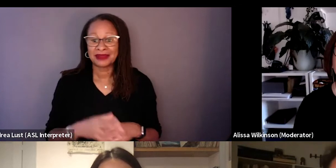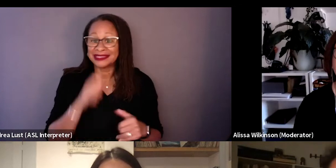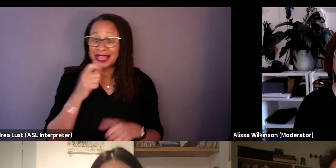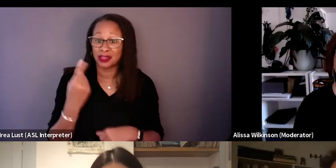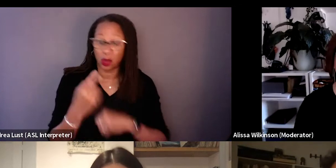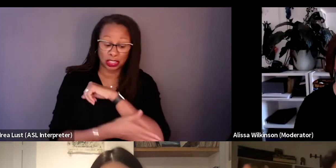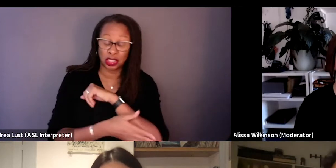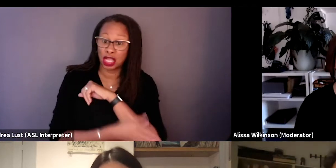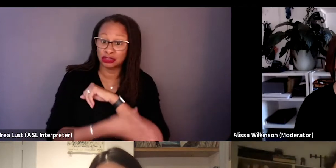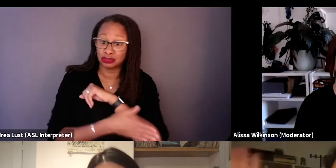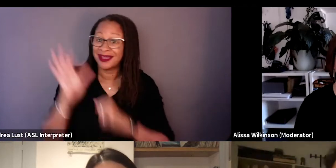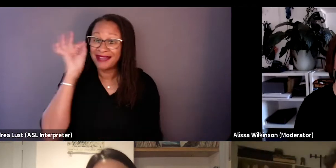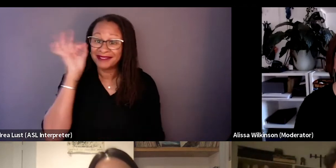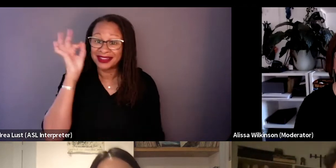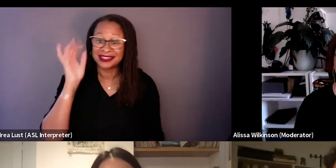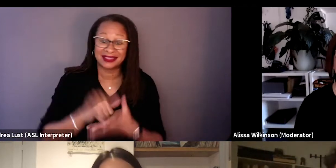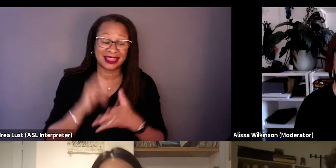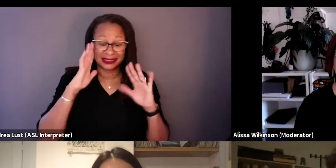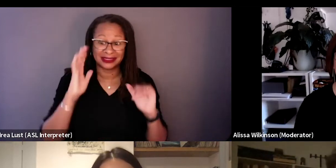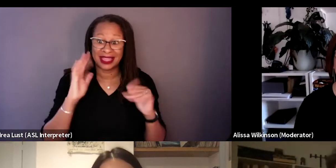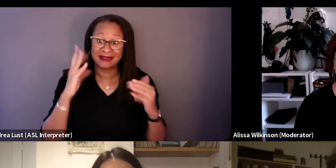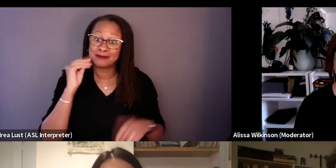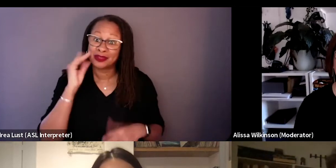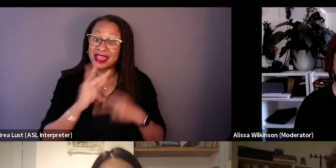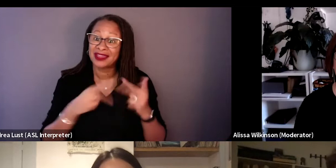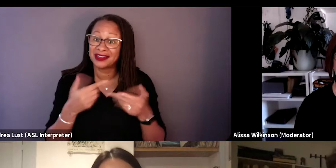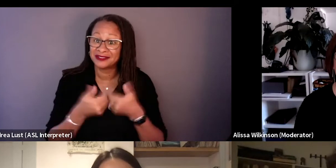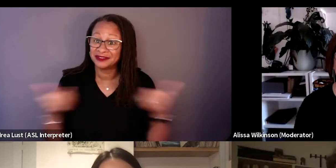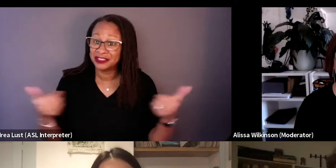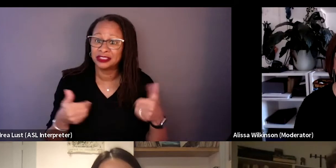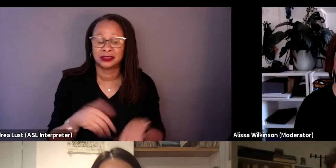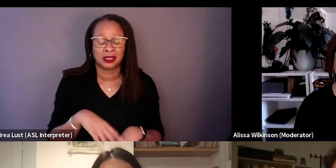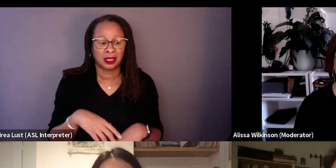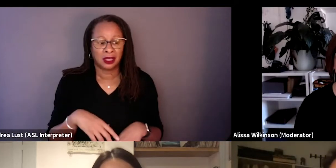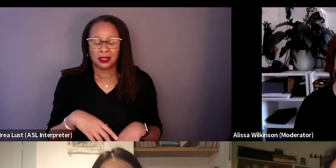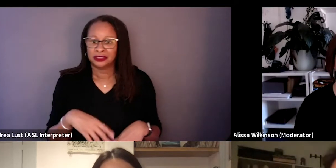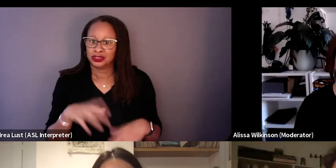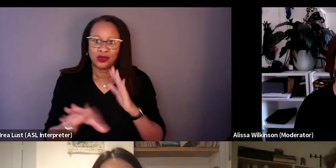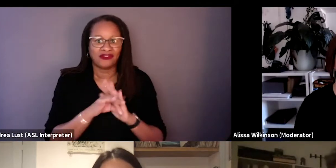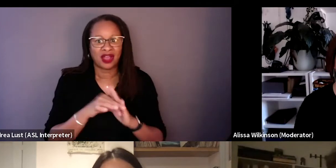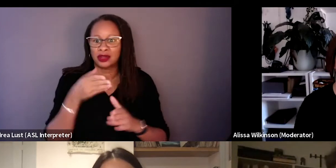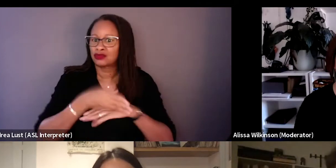a polarized and divided country is something you find all over the world right now.